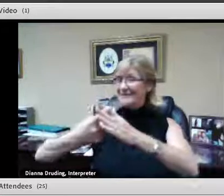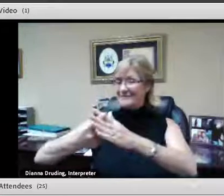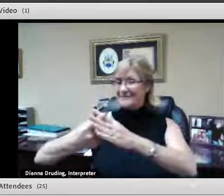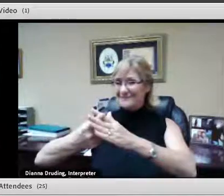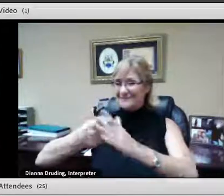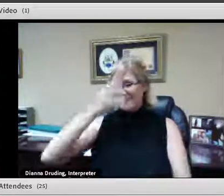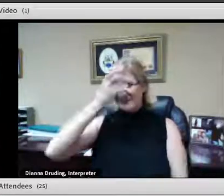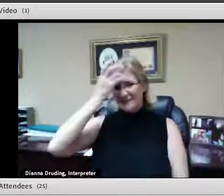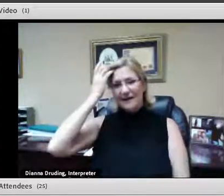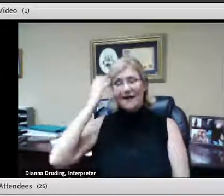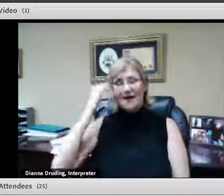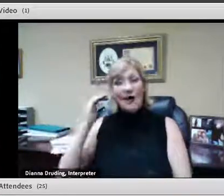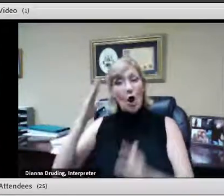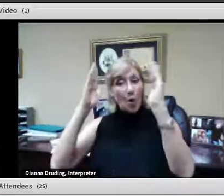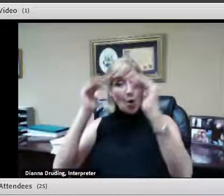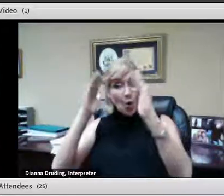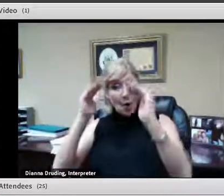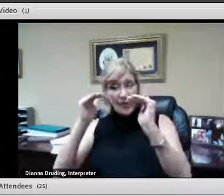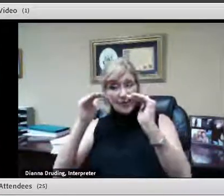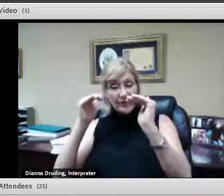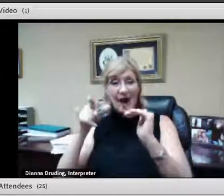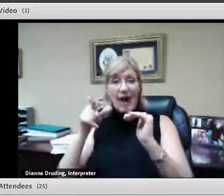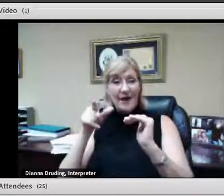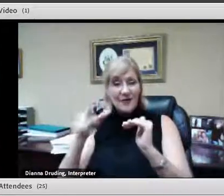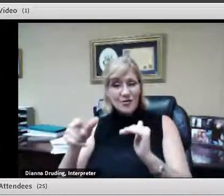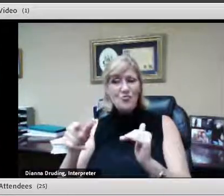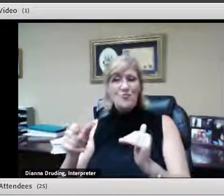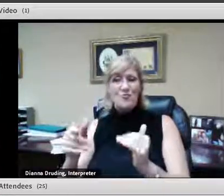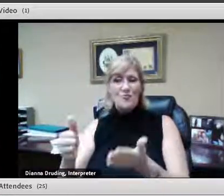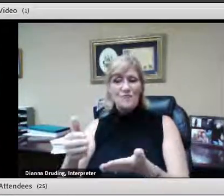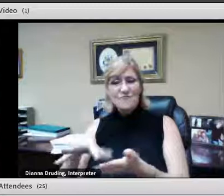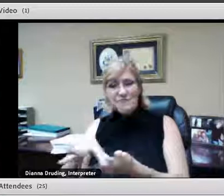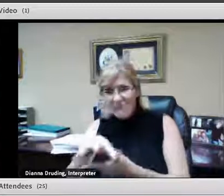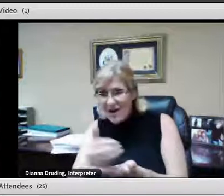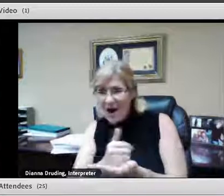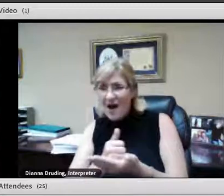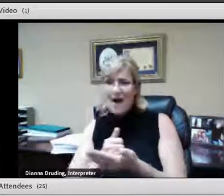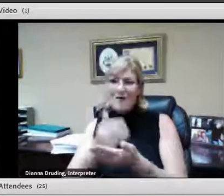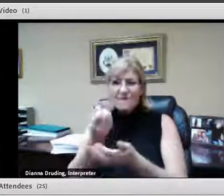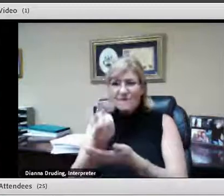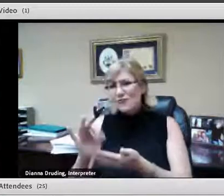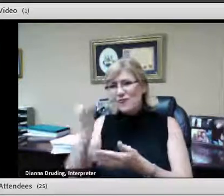So, hopefully you guys got a couple of ideas.